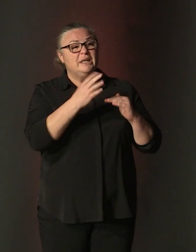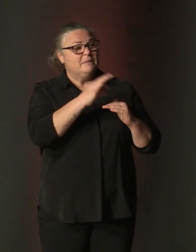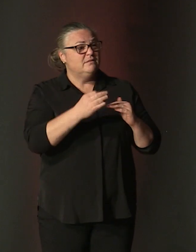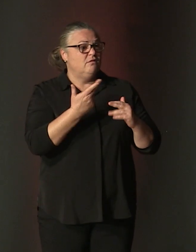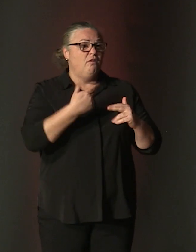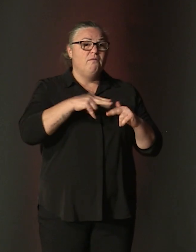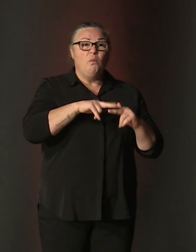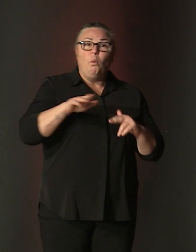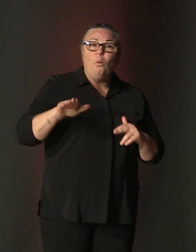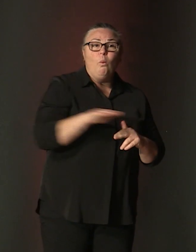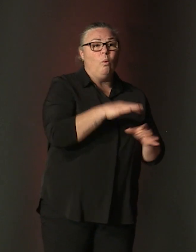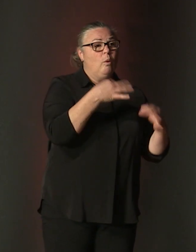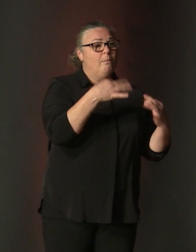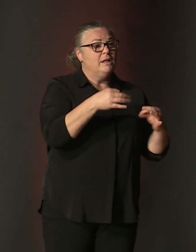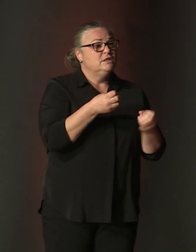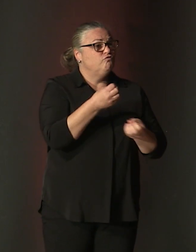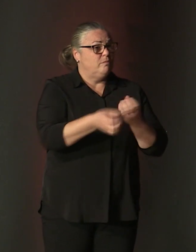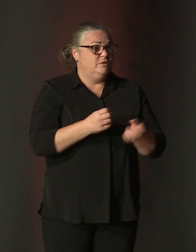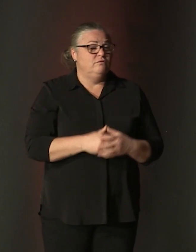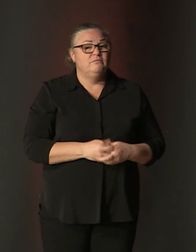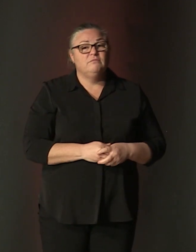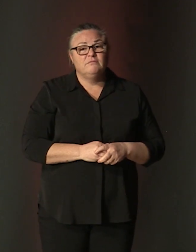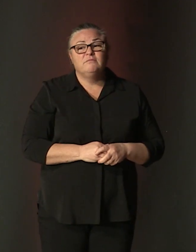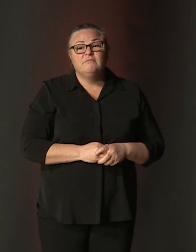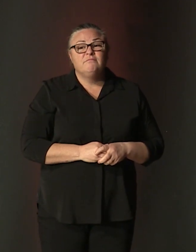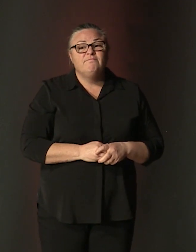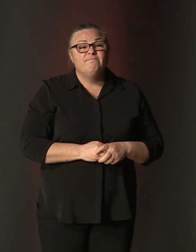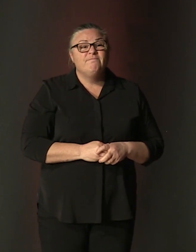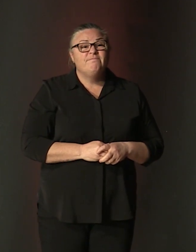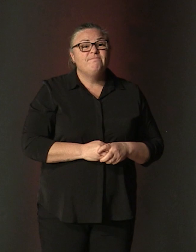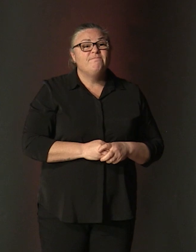That means, for example, if you go to the grocery store and buy food in a plastic tray,